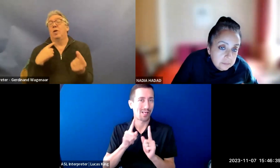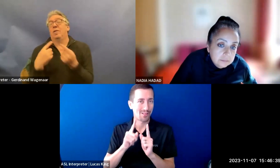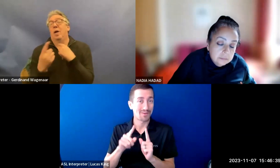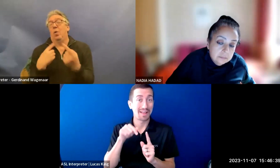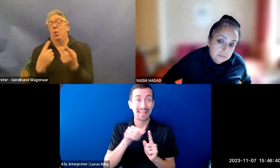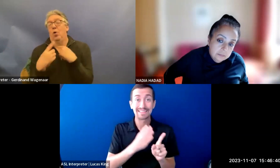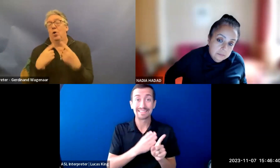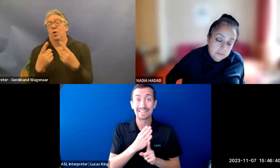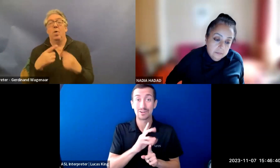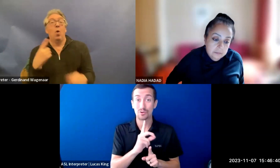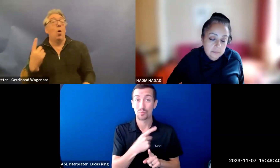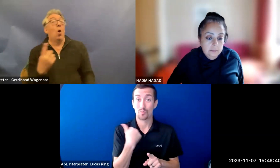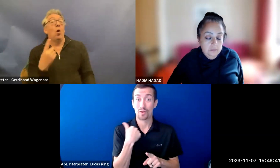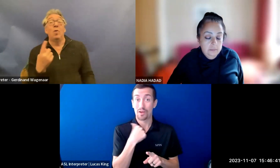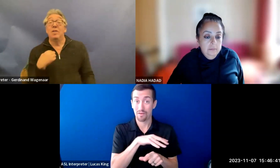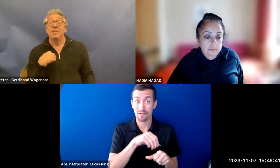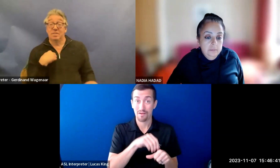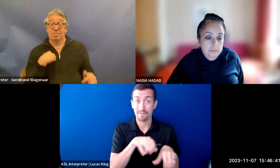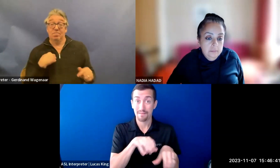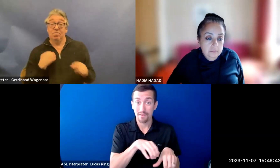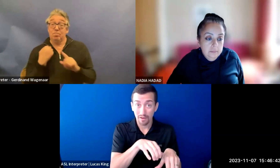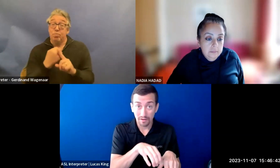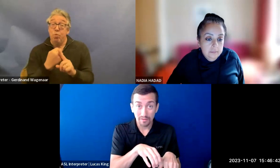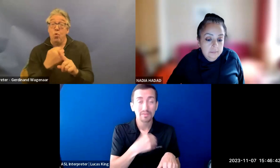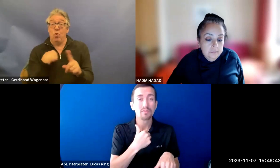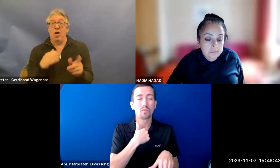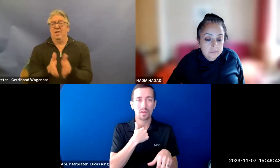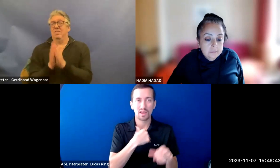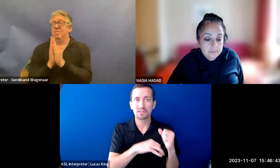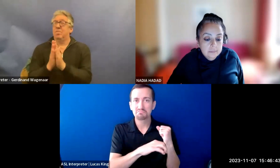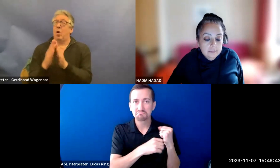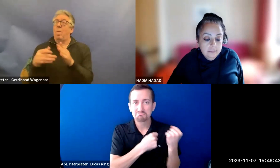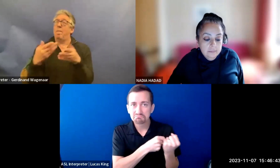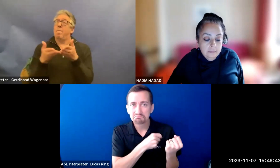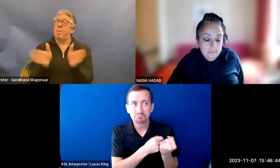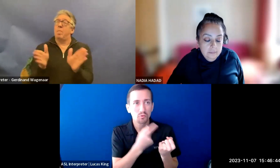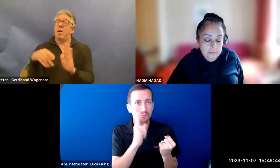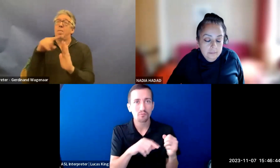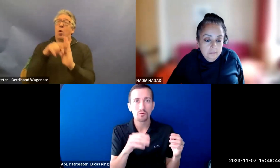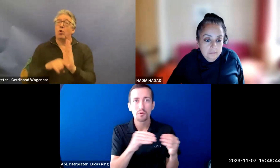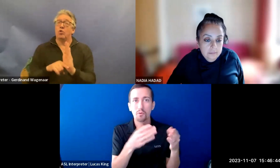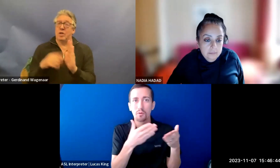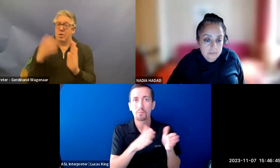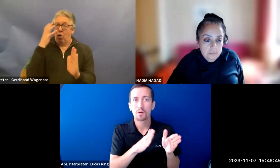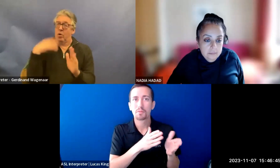we advocate for more inclusive public policies when we are engaging with the government.